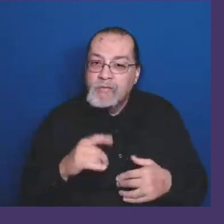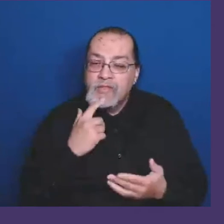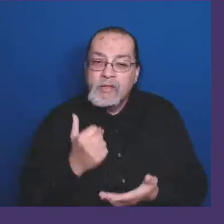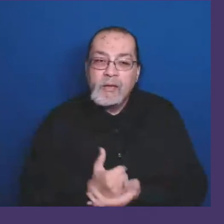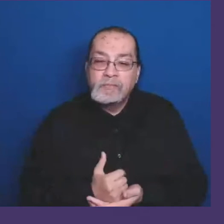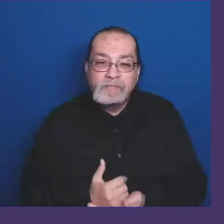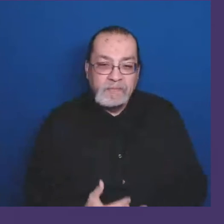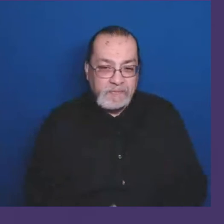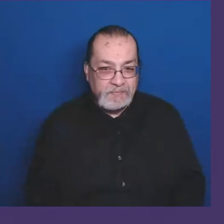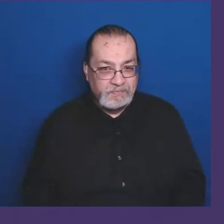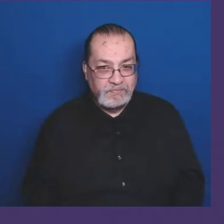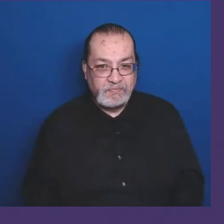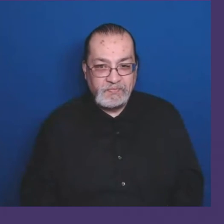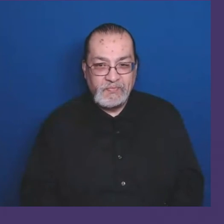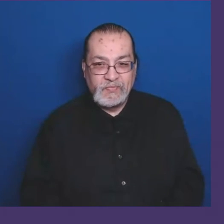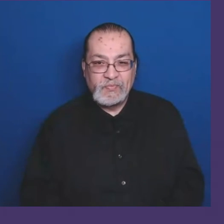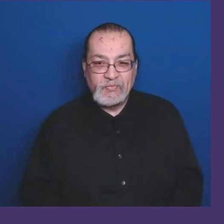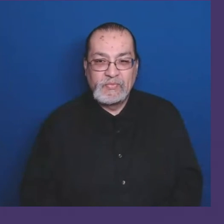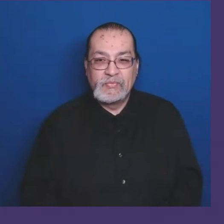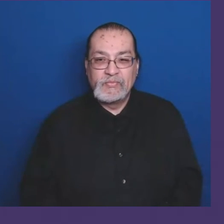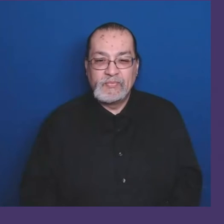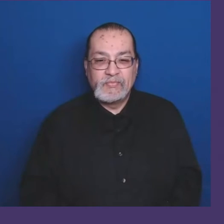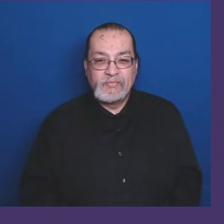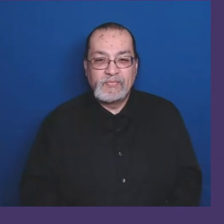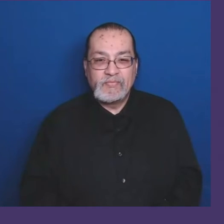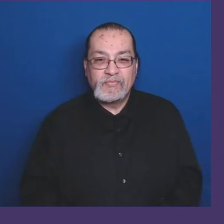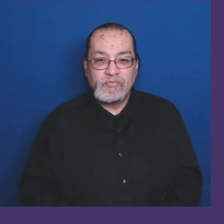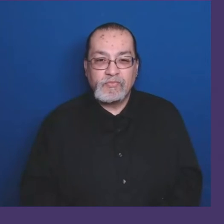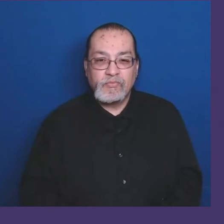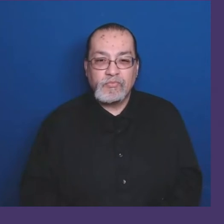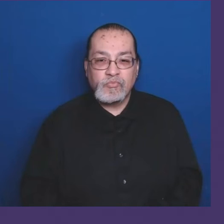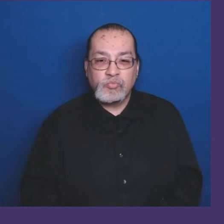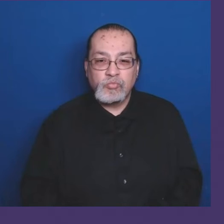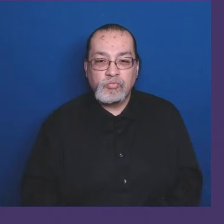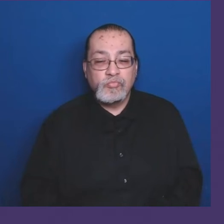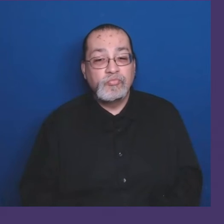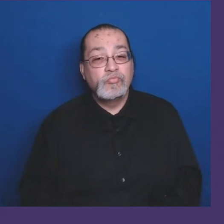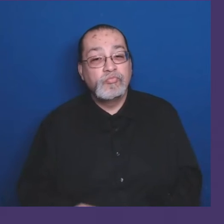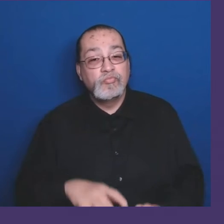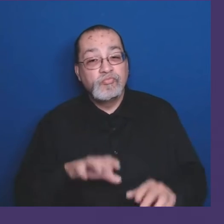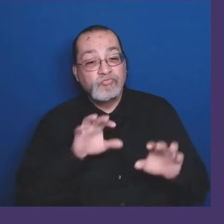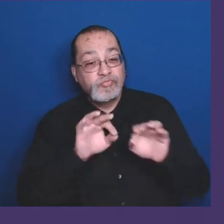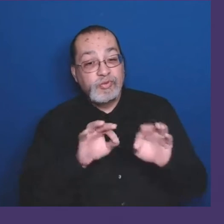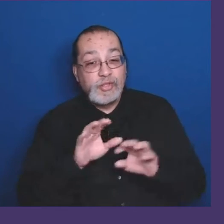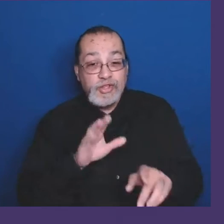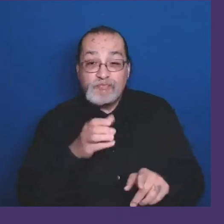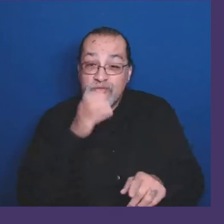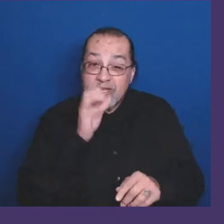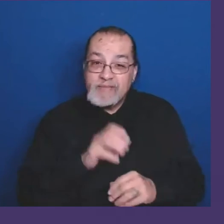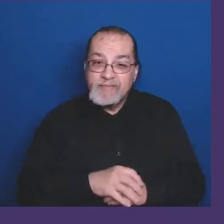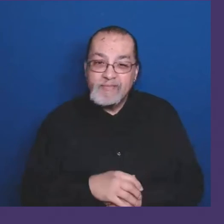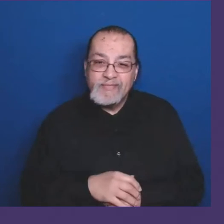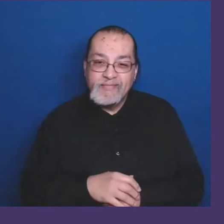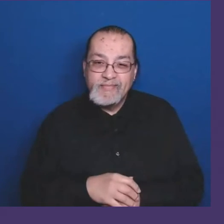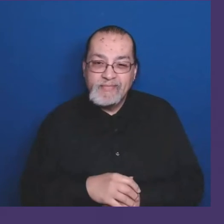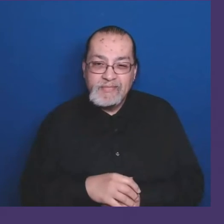Select your beverage. Saqib Shaikh: Sometimes it's just the small things that give you independence, whether that's braille labels on